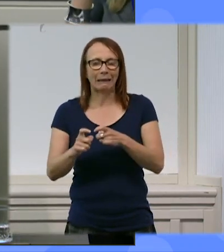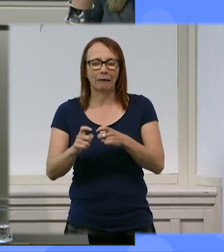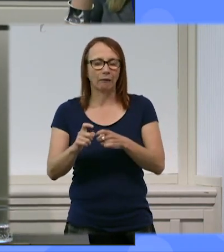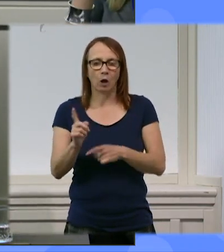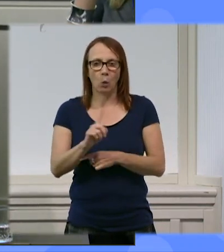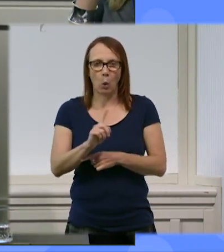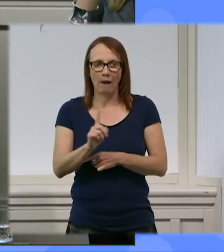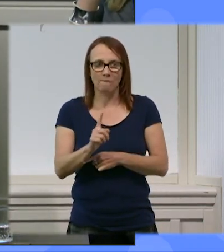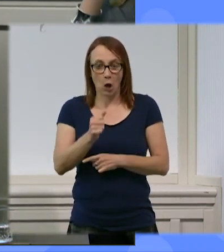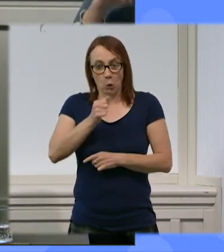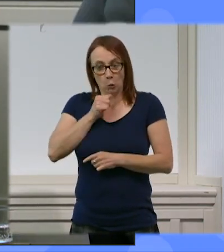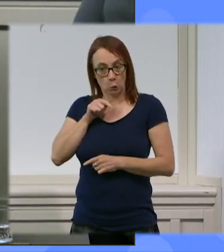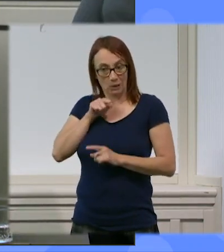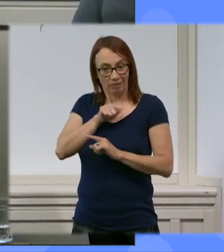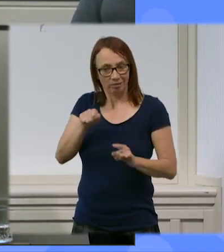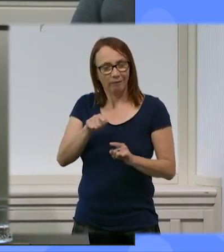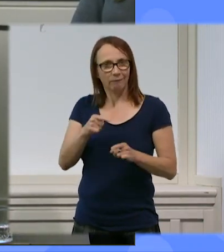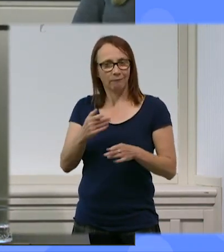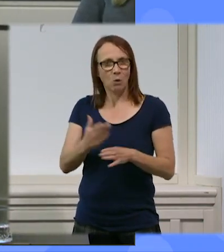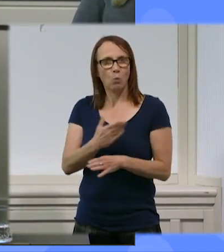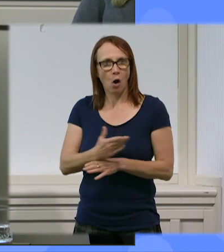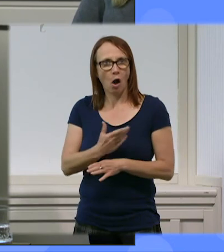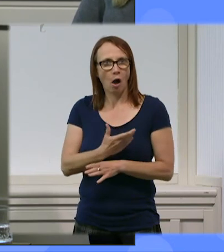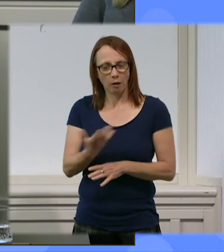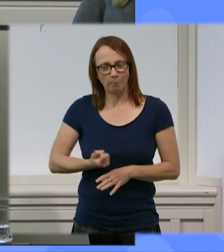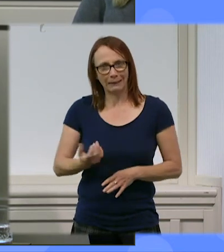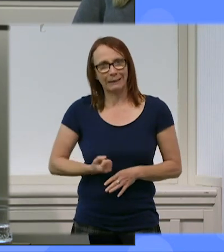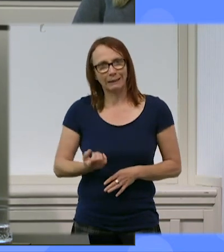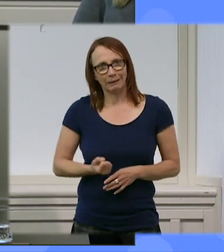the leverage the their own return from that so you know at the end of the day